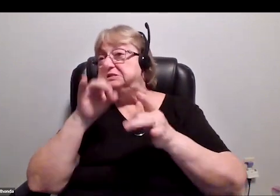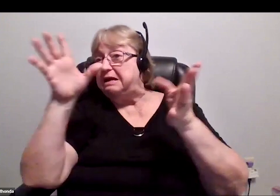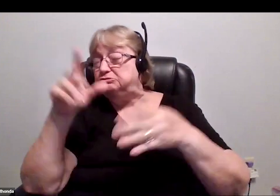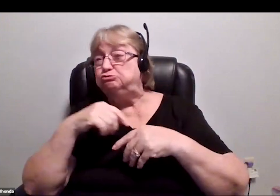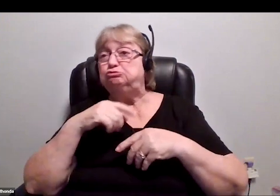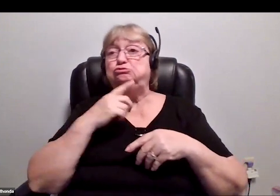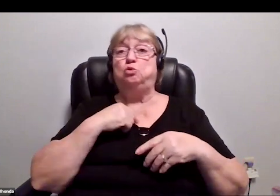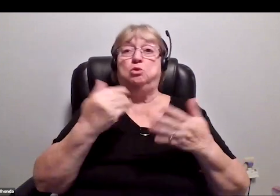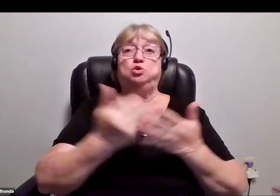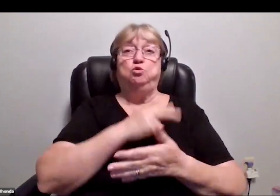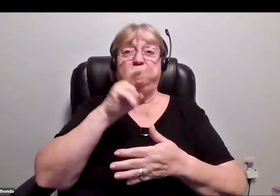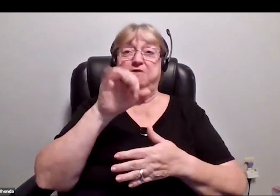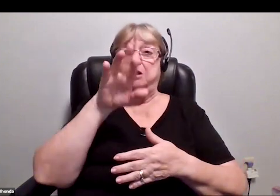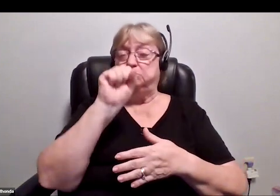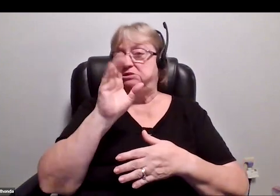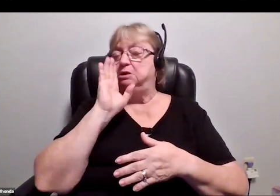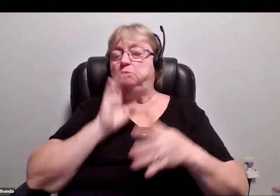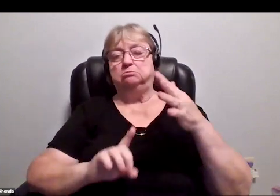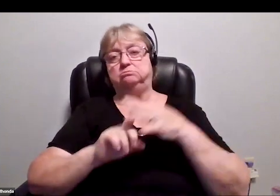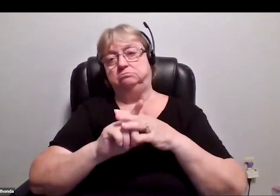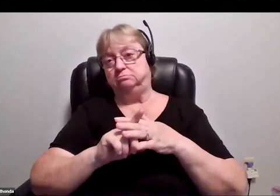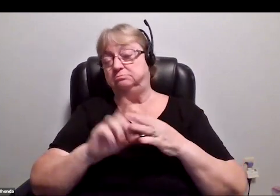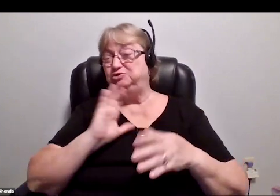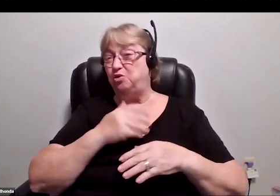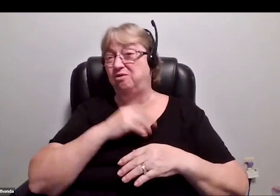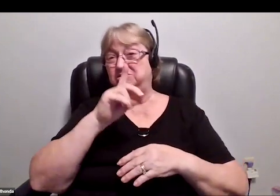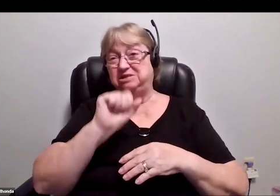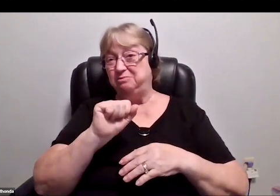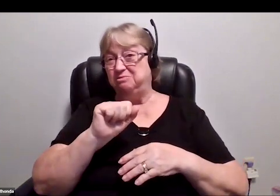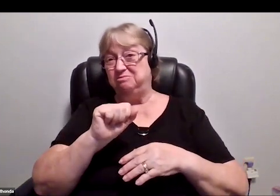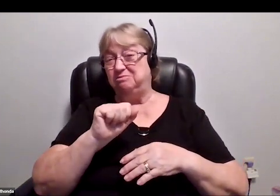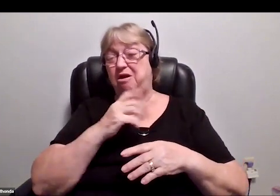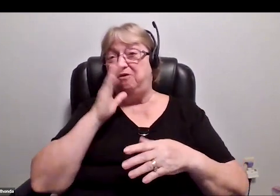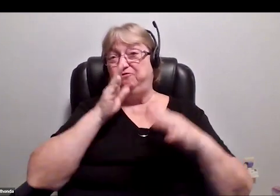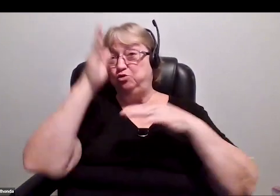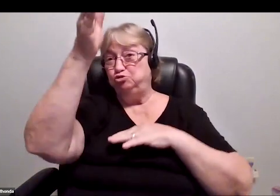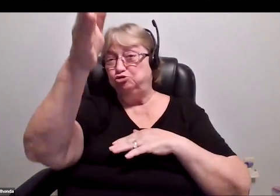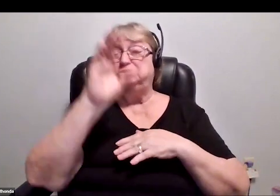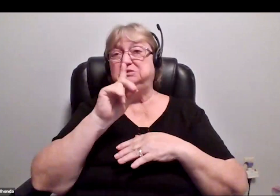Our future is disabled whether we go to space or not. Yes, our bodies will be disabled if we go to space,